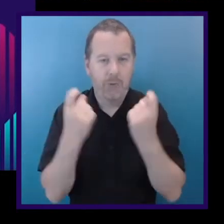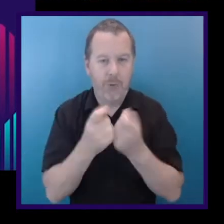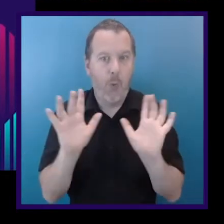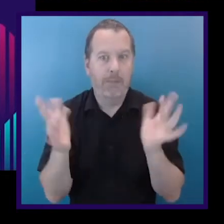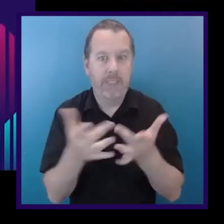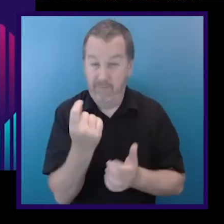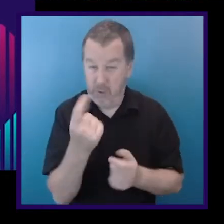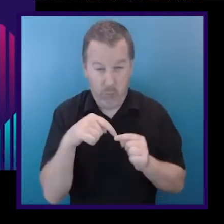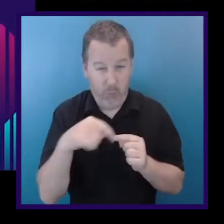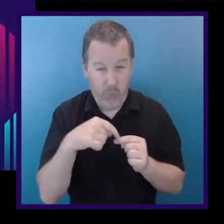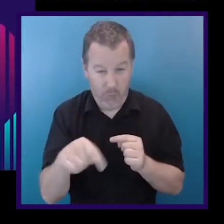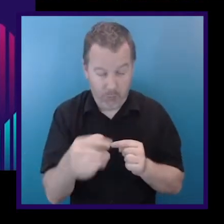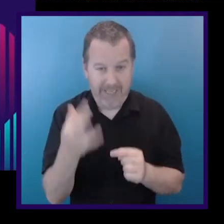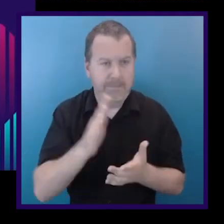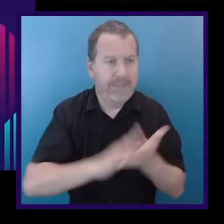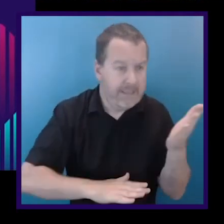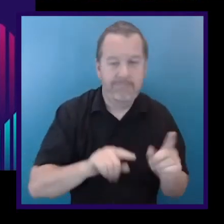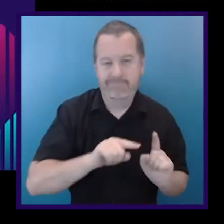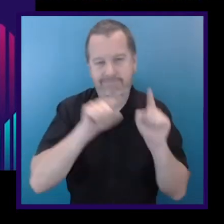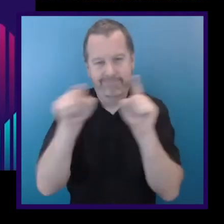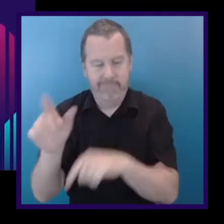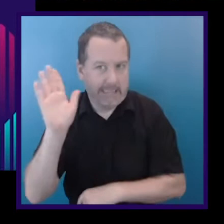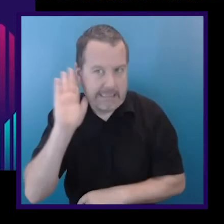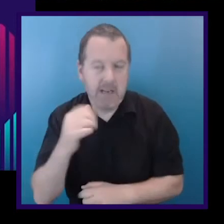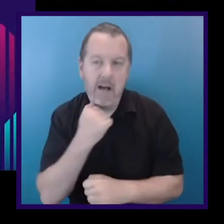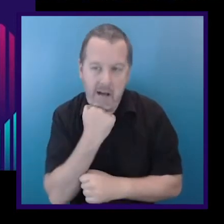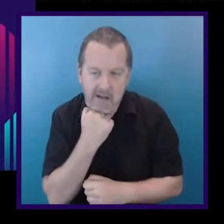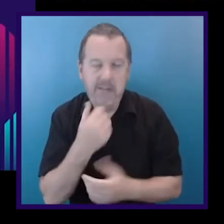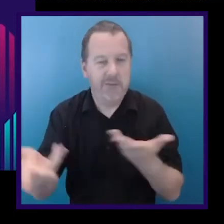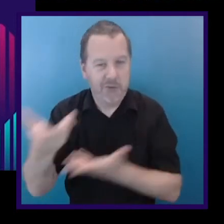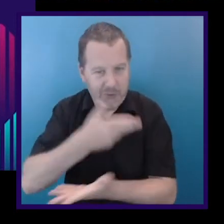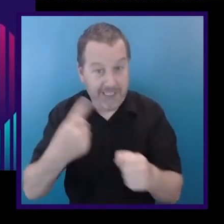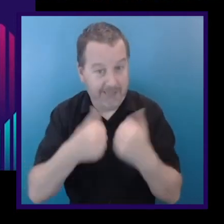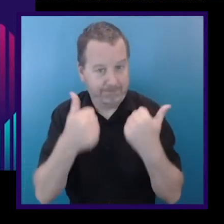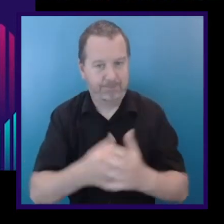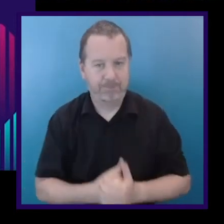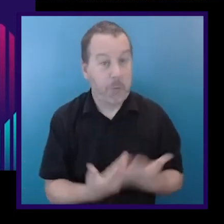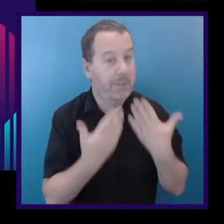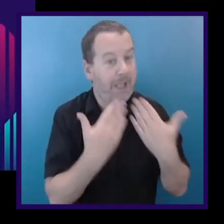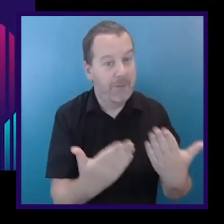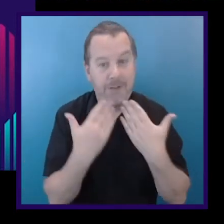website in the next few days so you can go in again and have a listen again to the discussion.